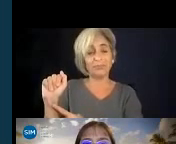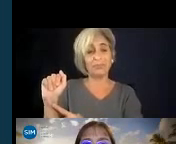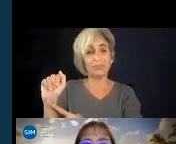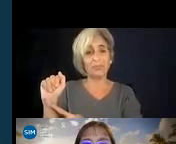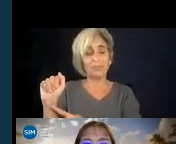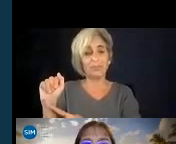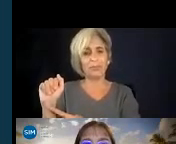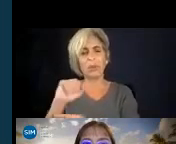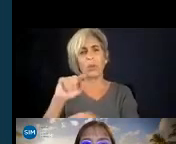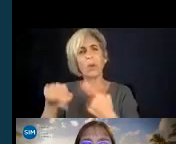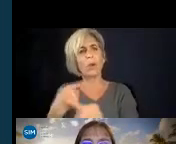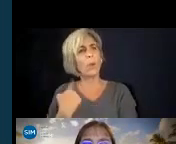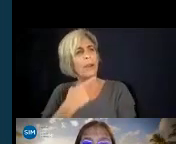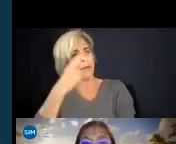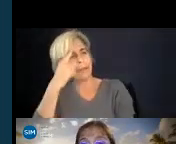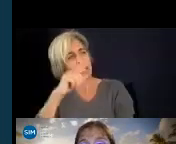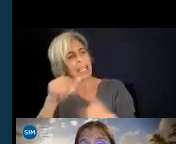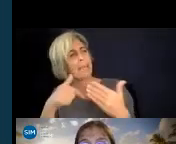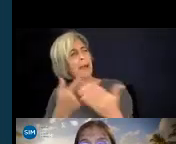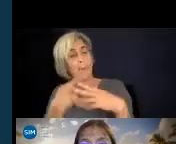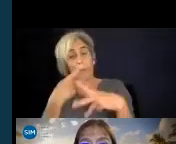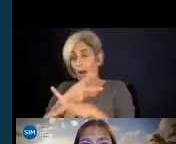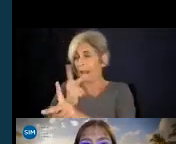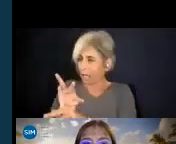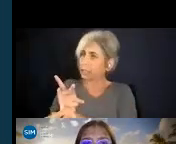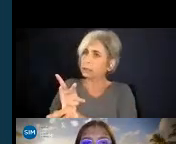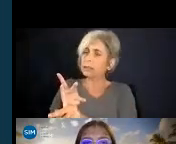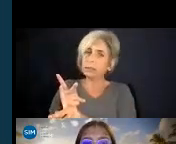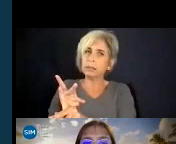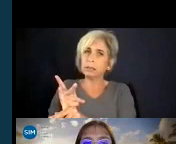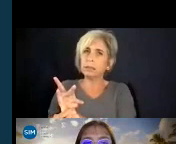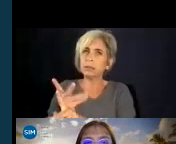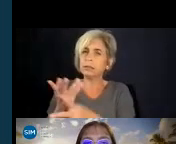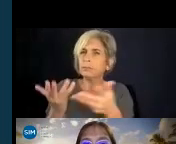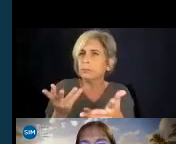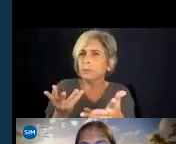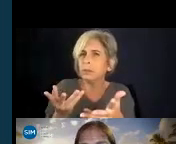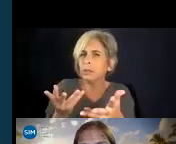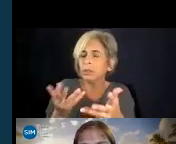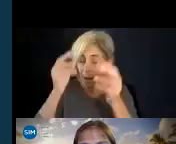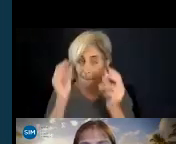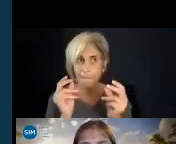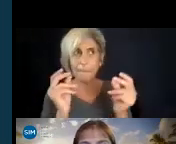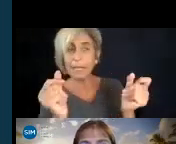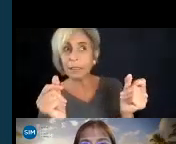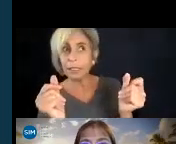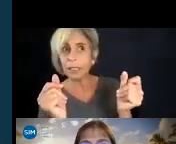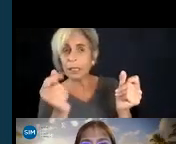When we're thinking about products, would we immediately eliminate one